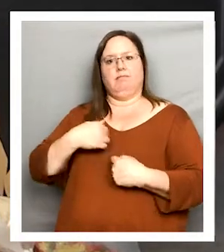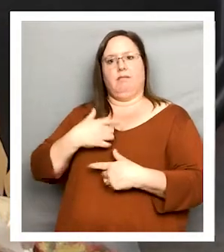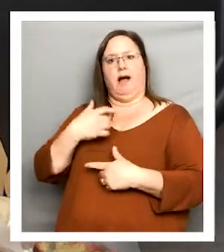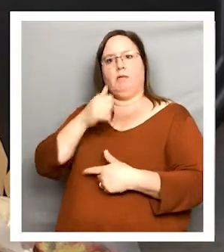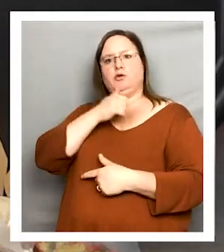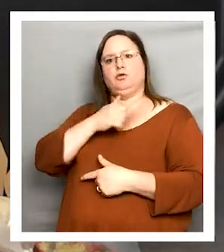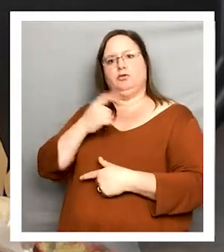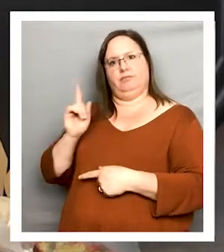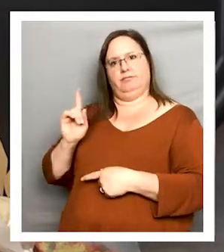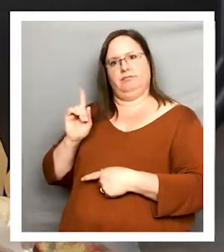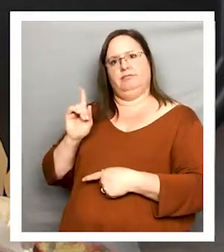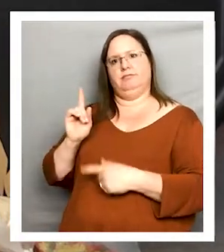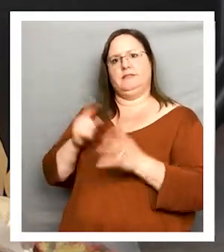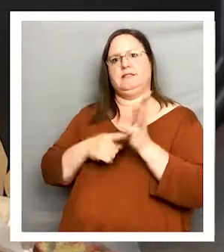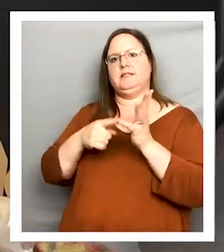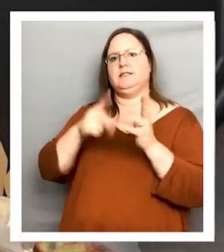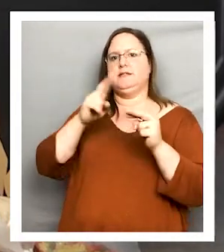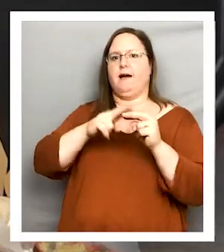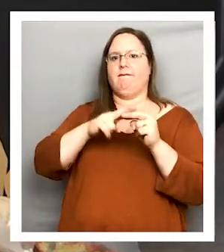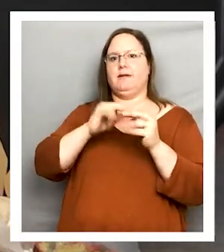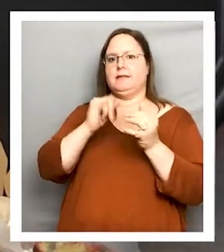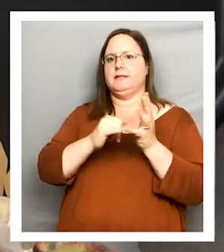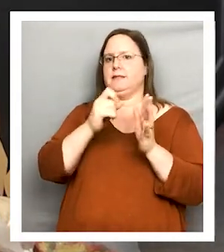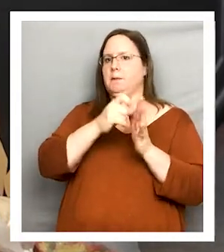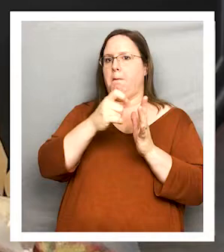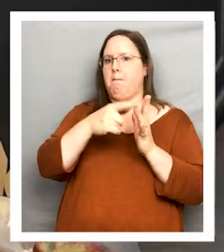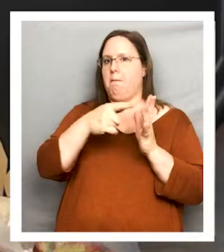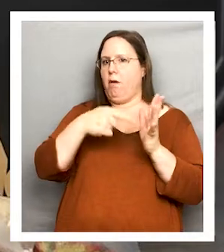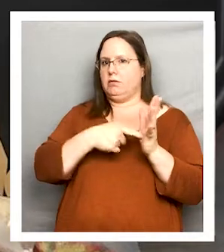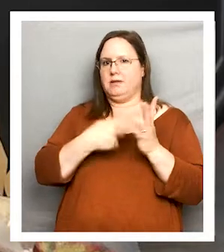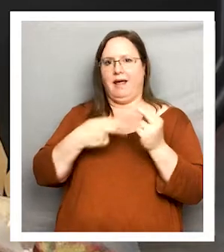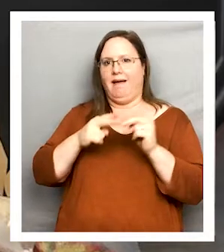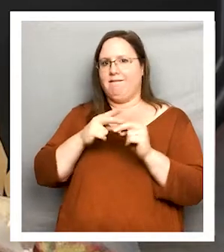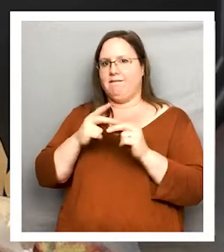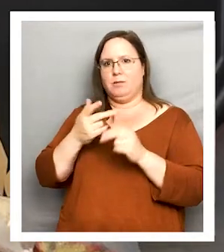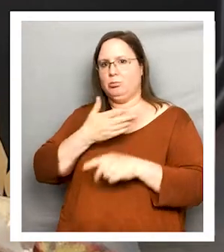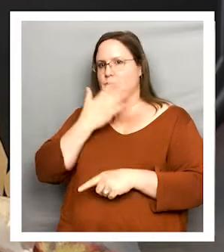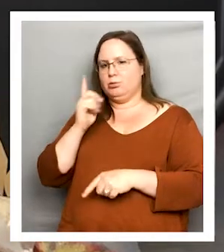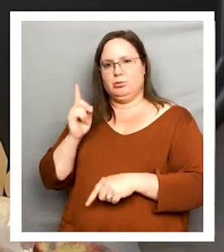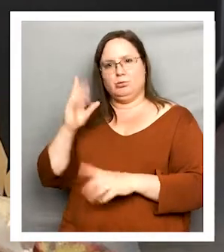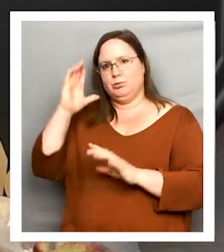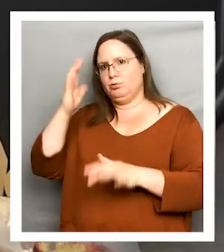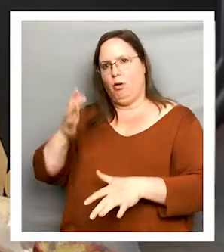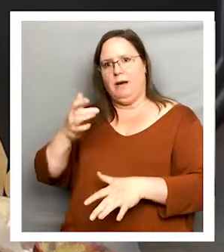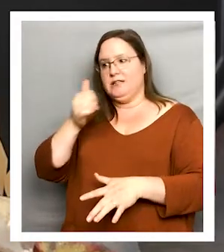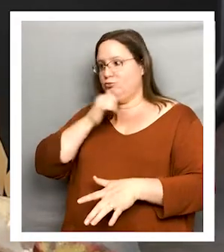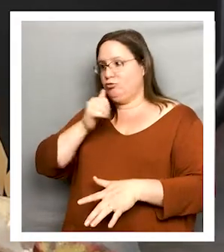you could put a tablecloth down just to keep the floor clean or you could use a paddling pool that doesn't have water in it anything like